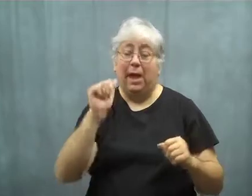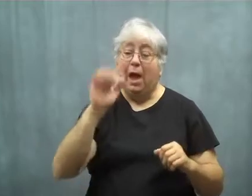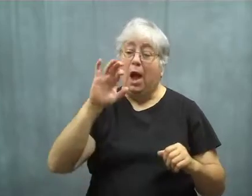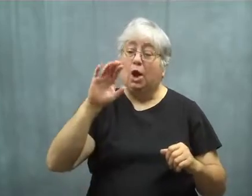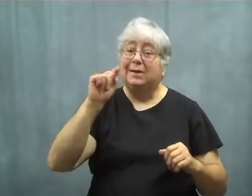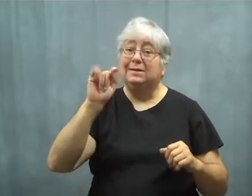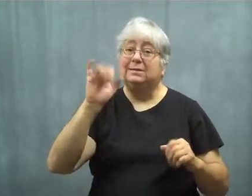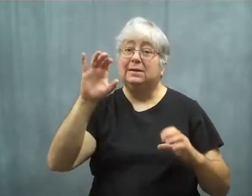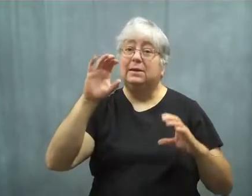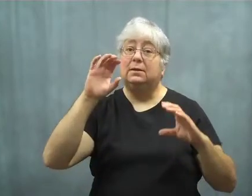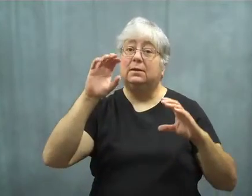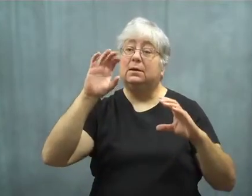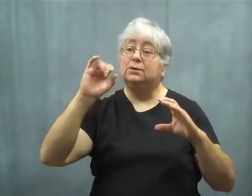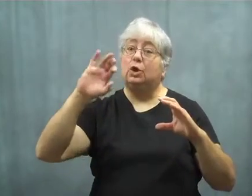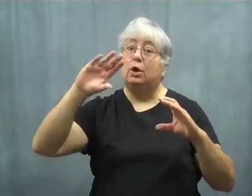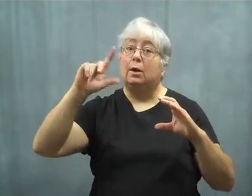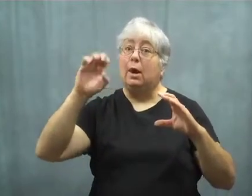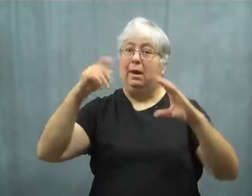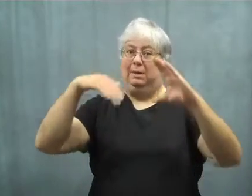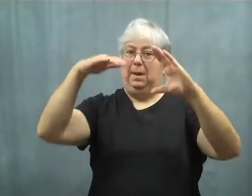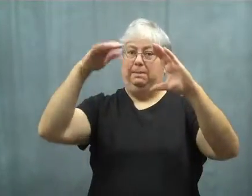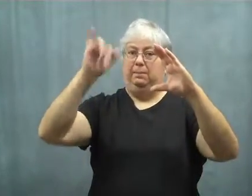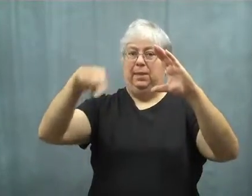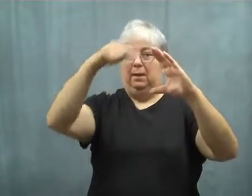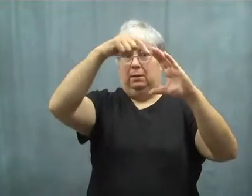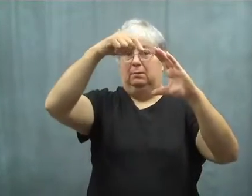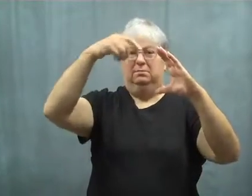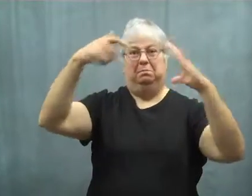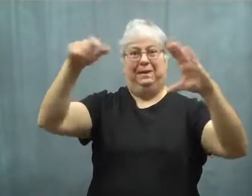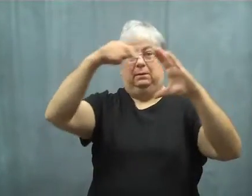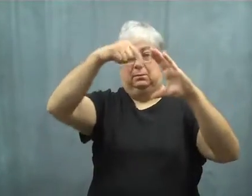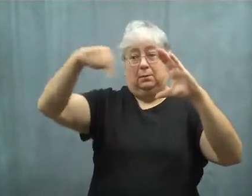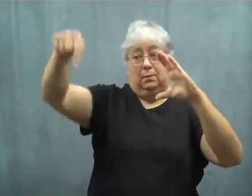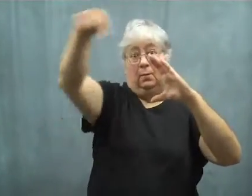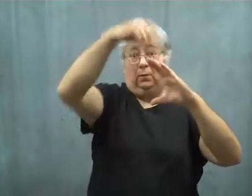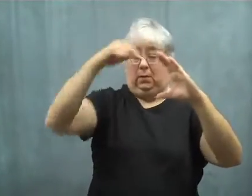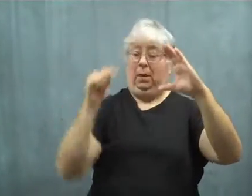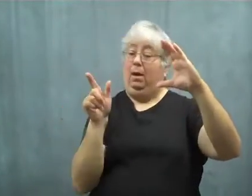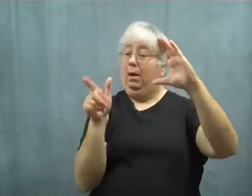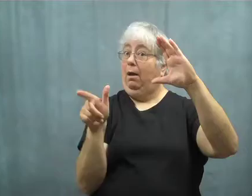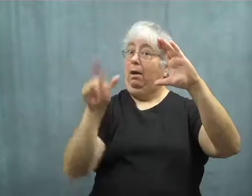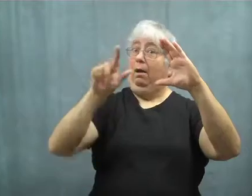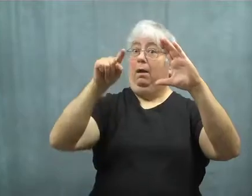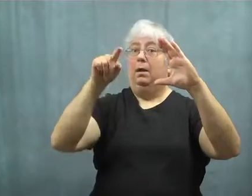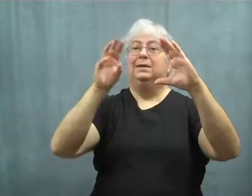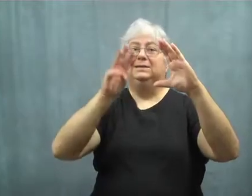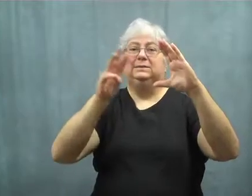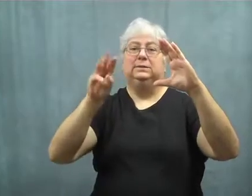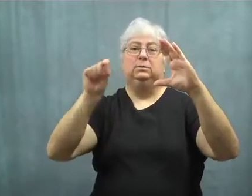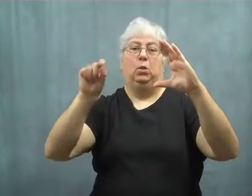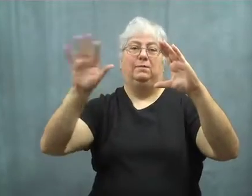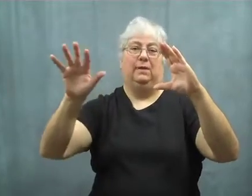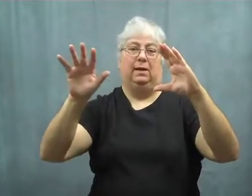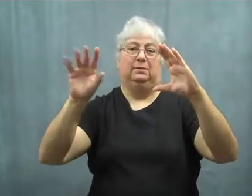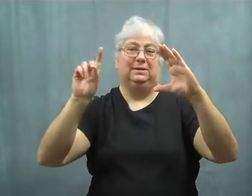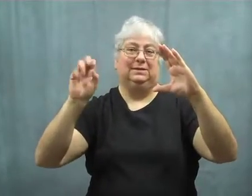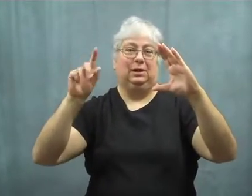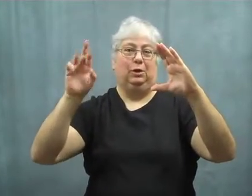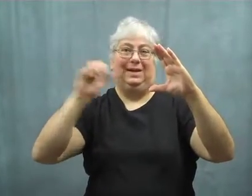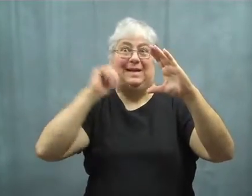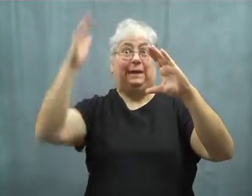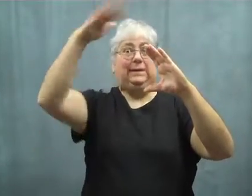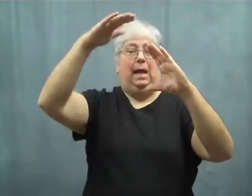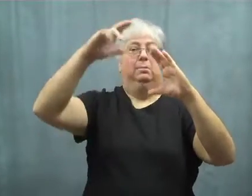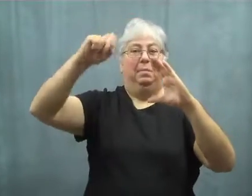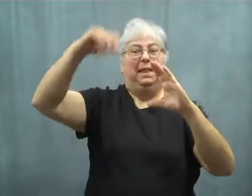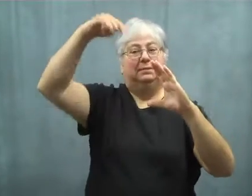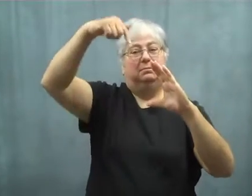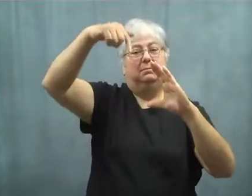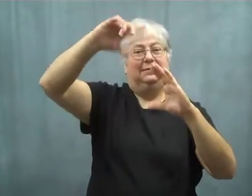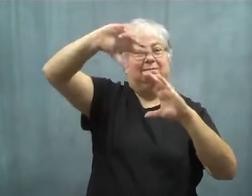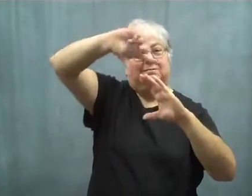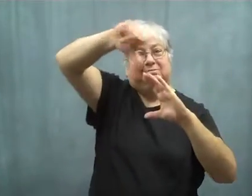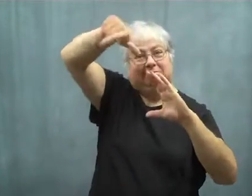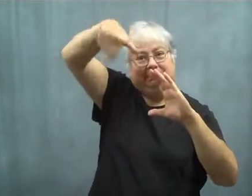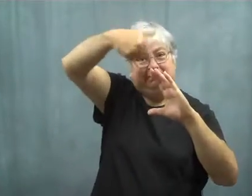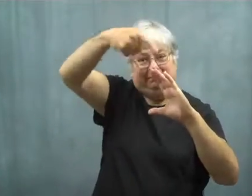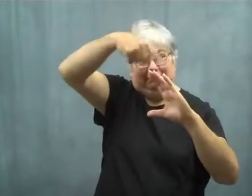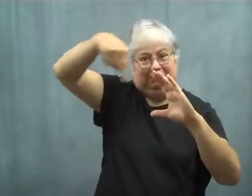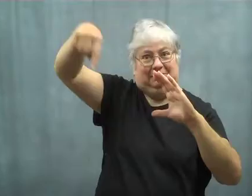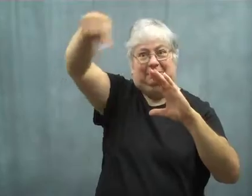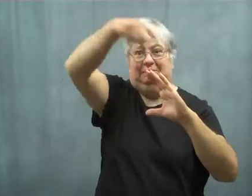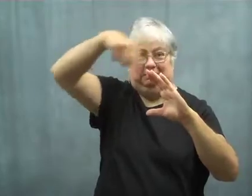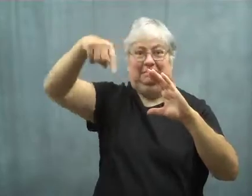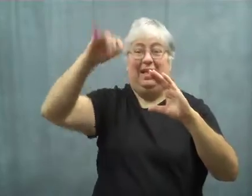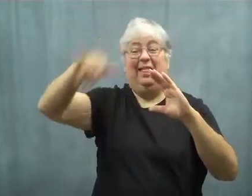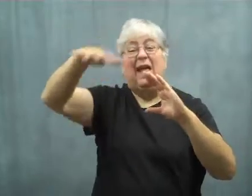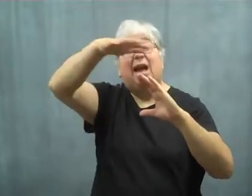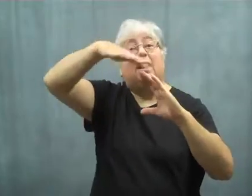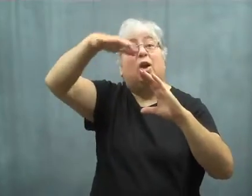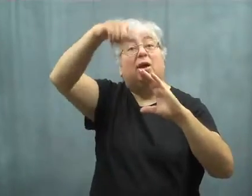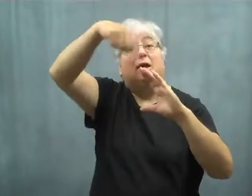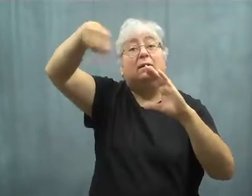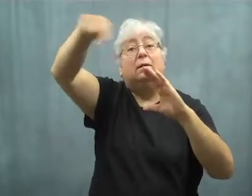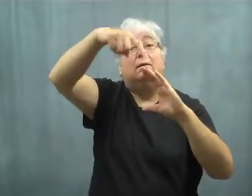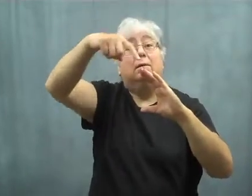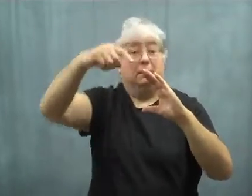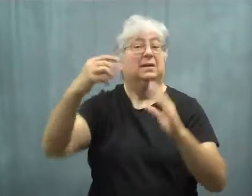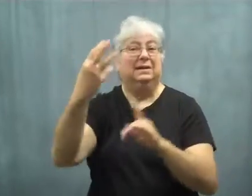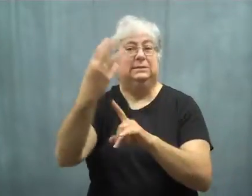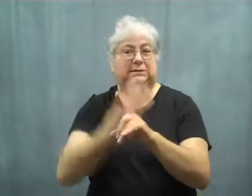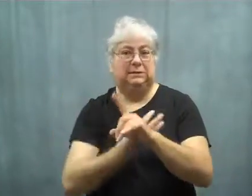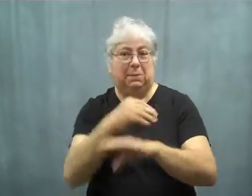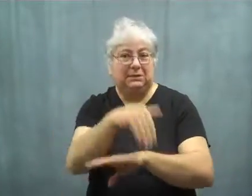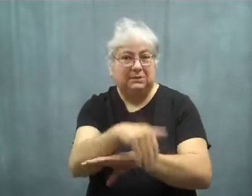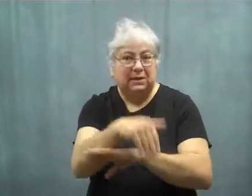The Arctic Circle is at 66.5 degrees. It makes a circle around the top part of the globe.